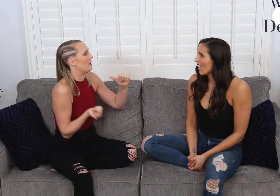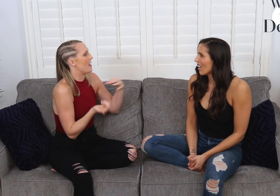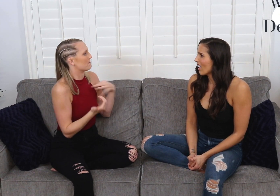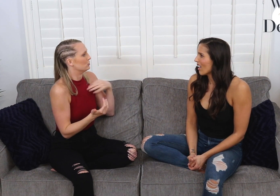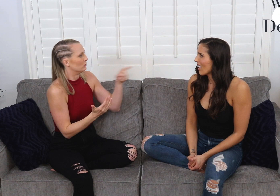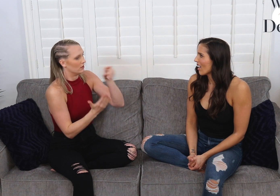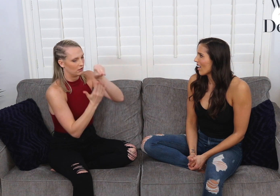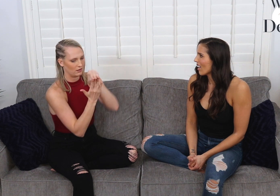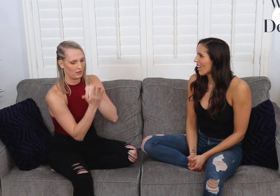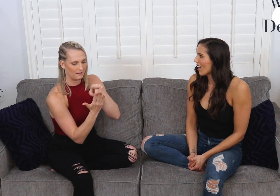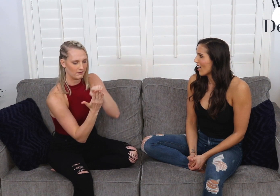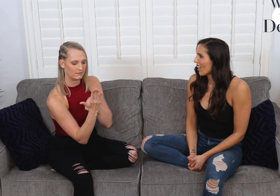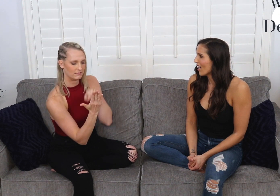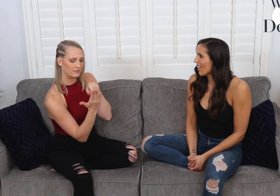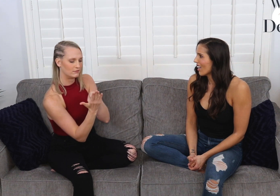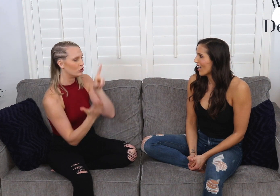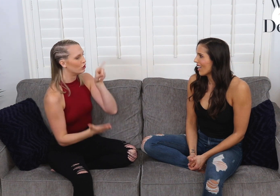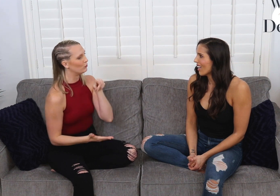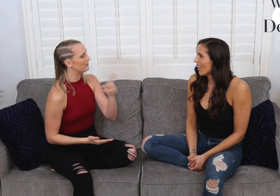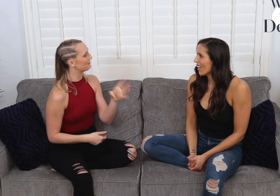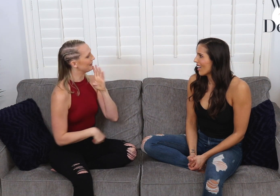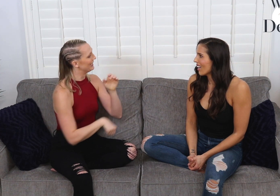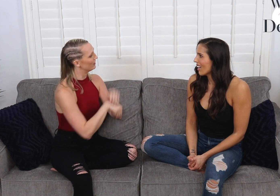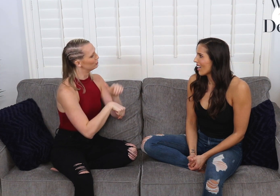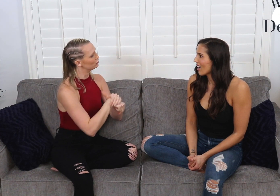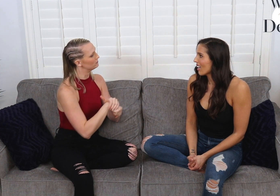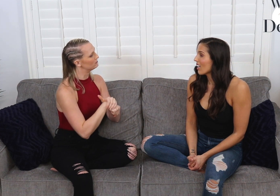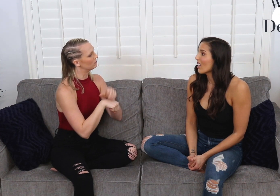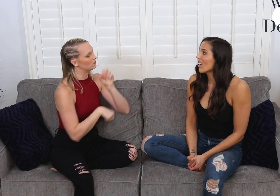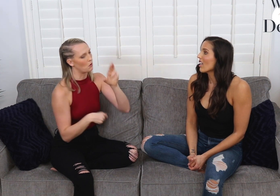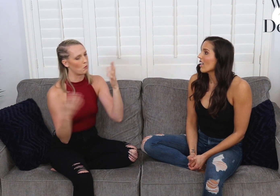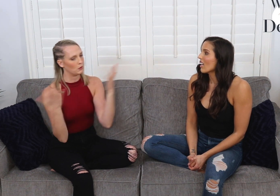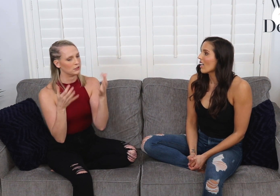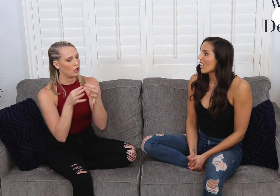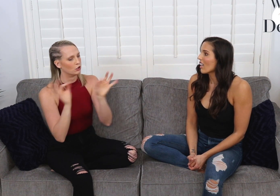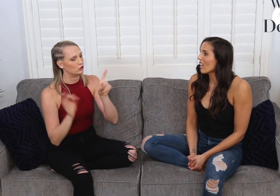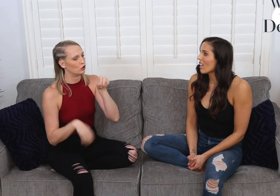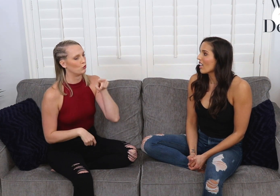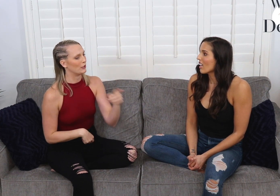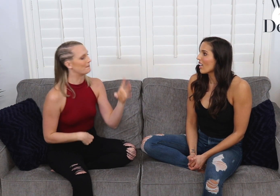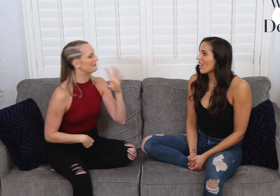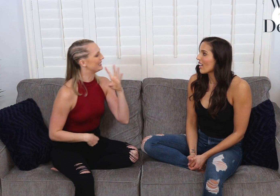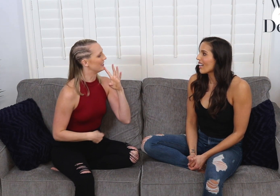for that matter, that you fill out. It says, "Do you speak English or what language do you speak?"